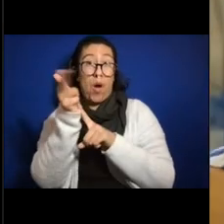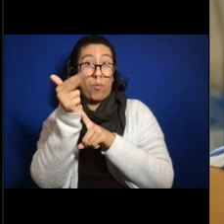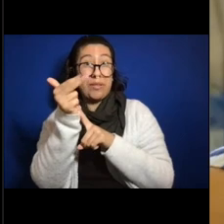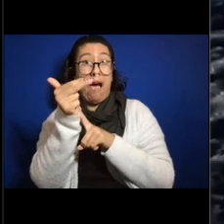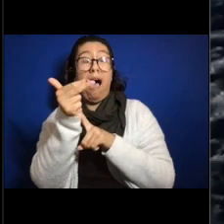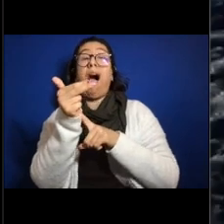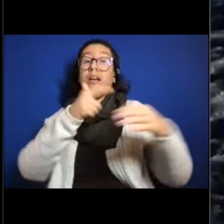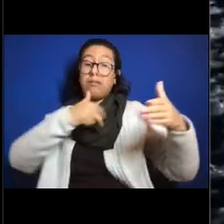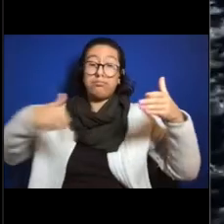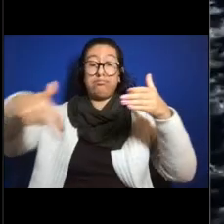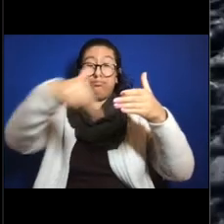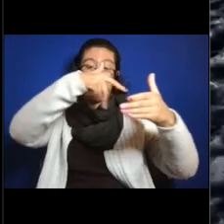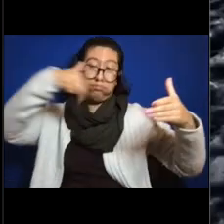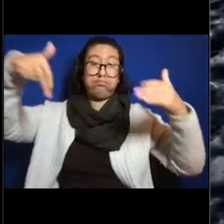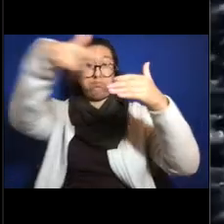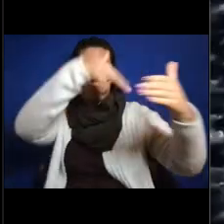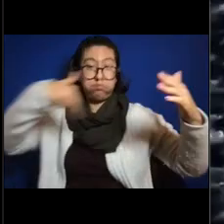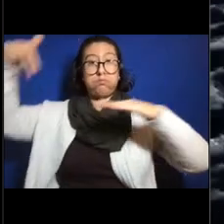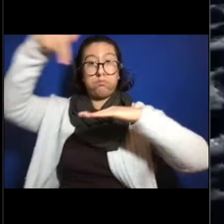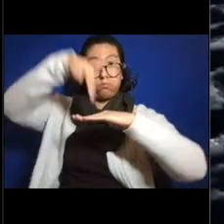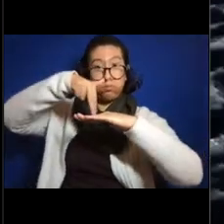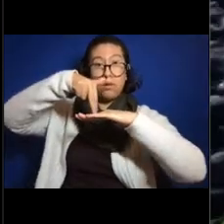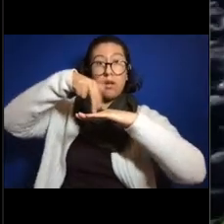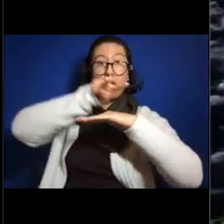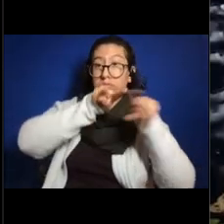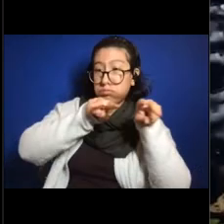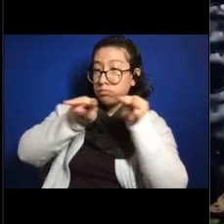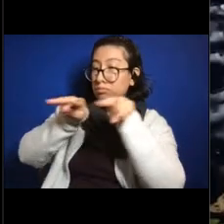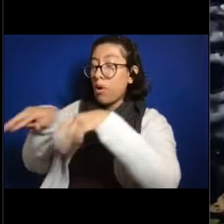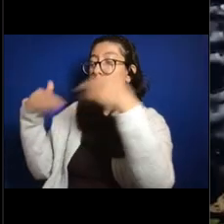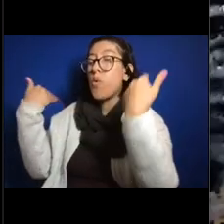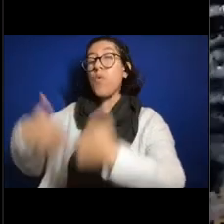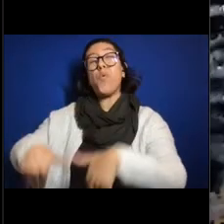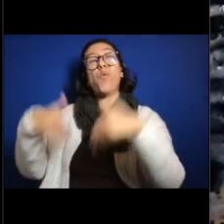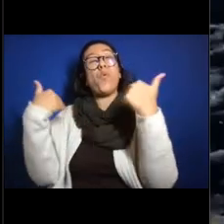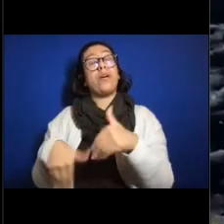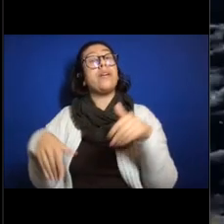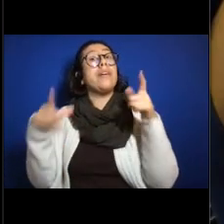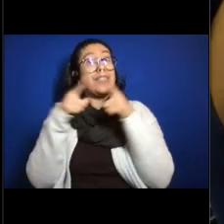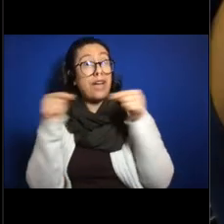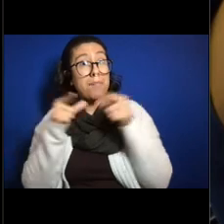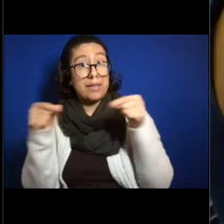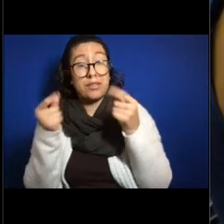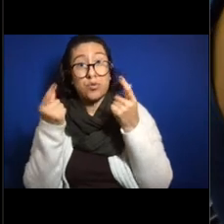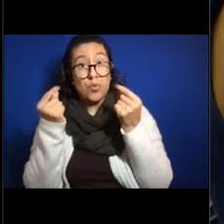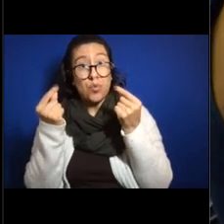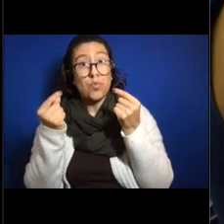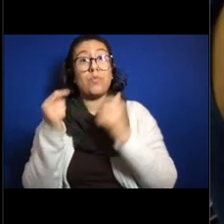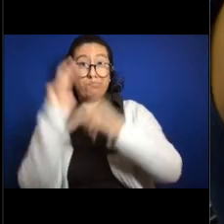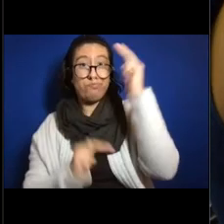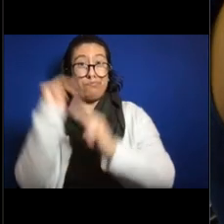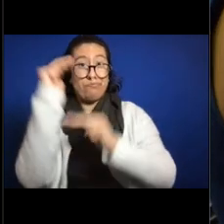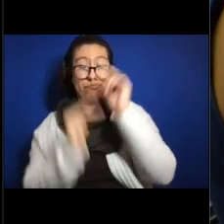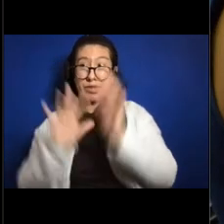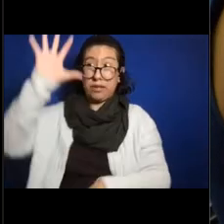FEMA's idea anyway was why don't we build buildings and the Japanese were doing this already. Why don't we build buildings to survive the tsunami?